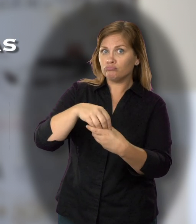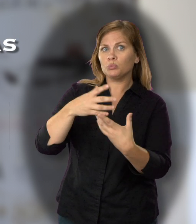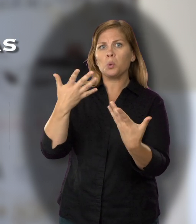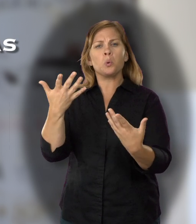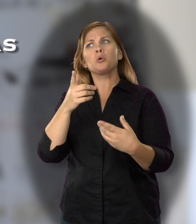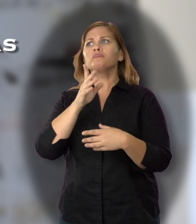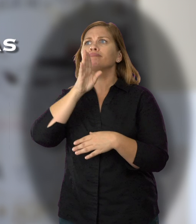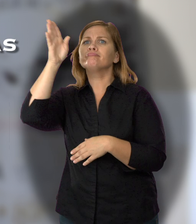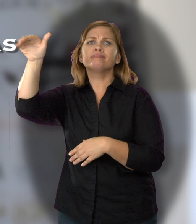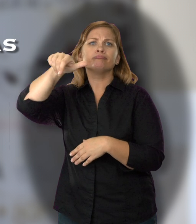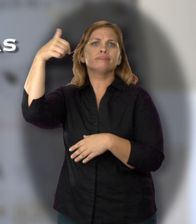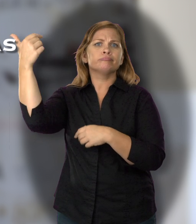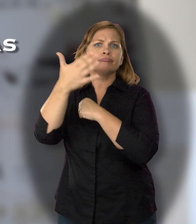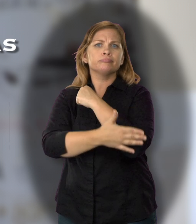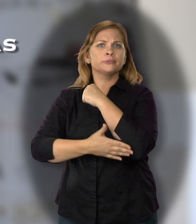there is a different process to vote